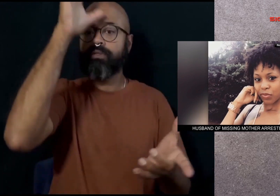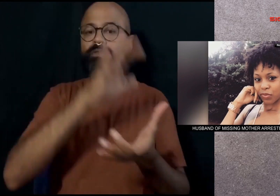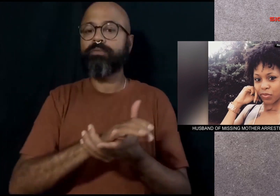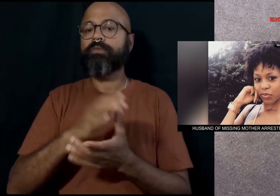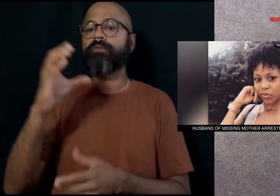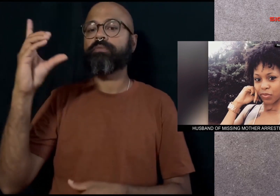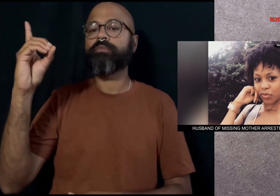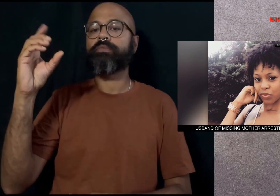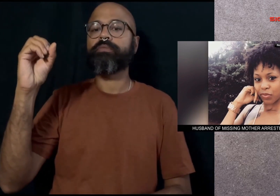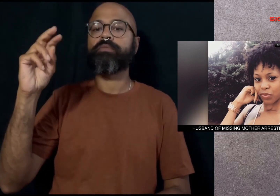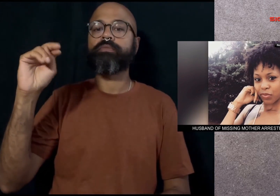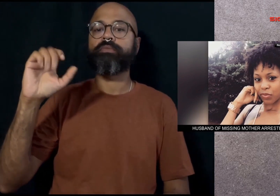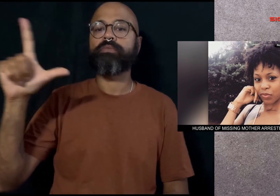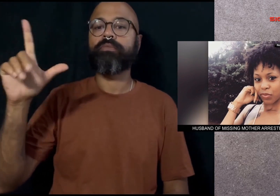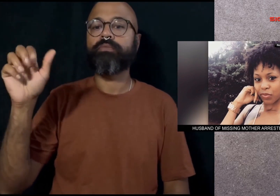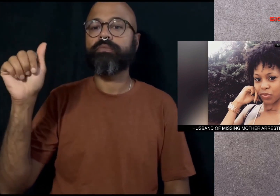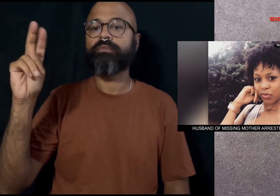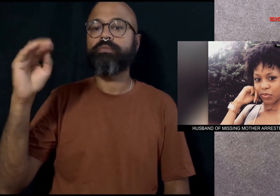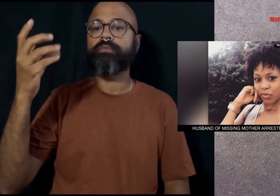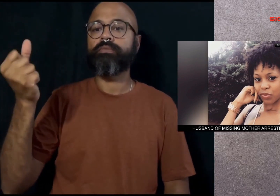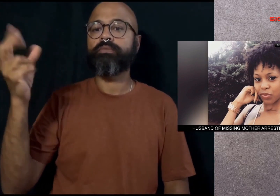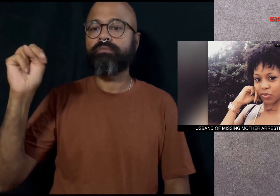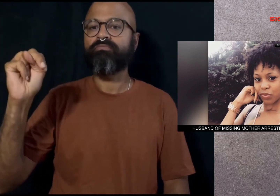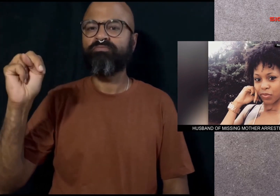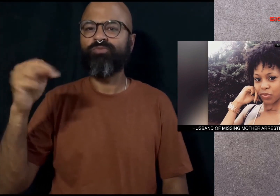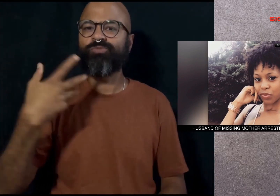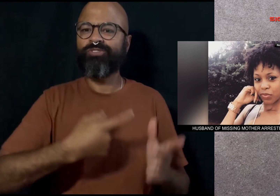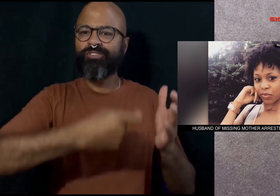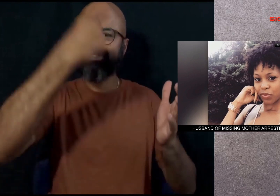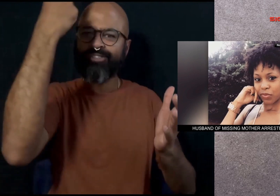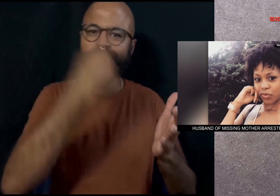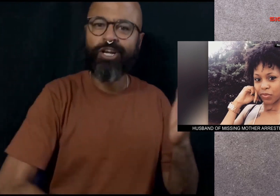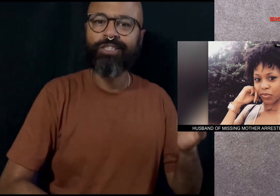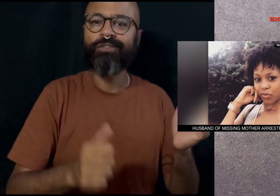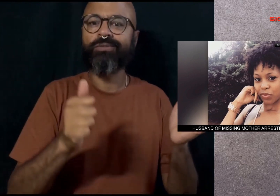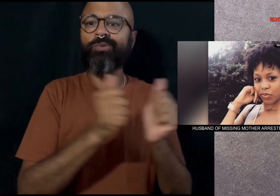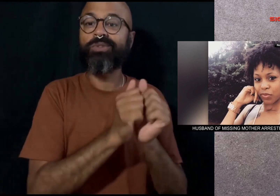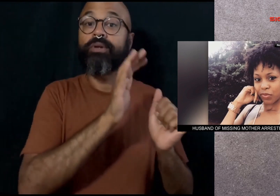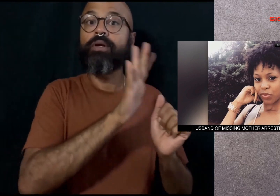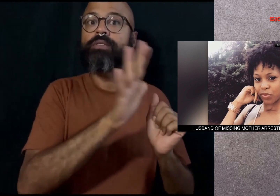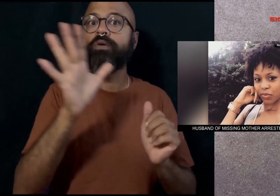Roberson's husband, Donne Anderson has been charged with his wife's disappearance and death.